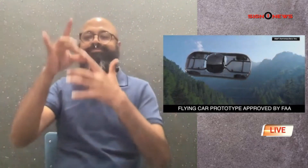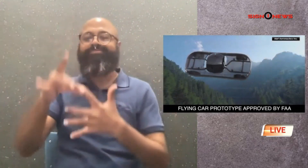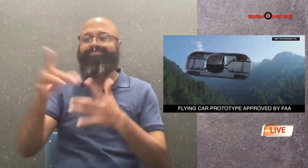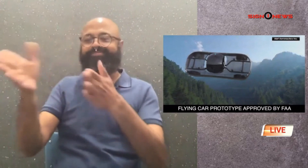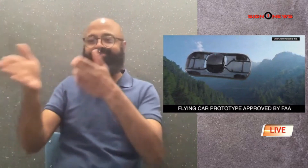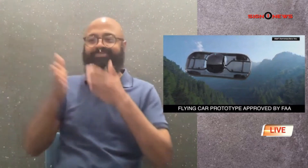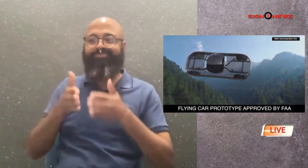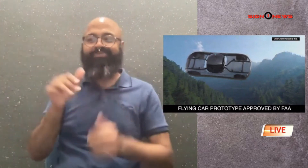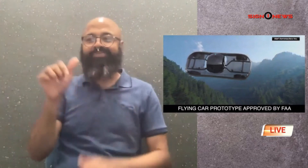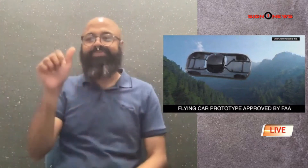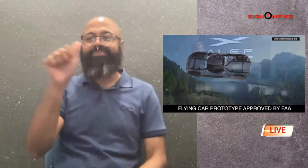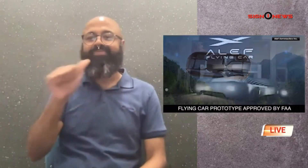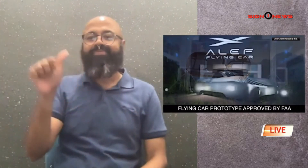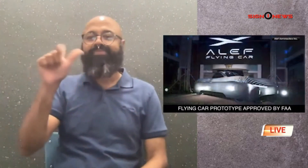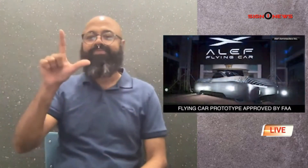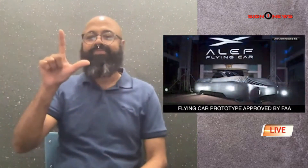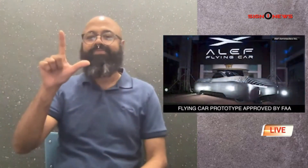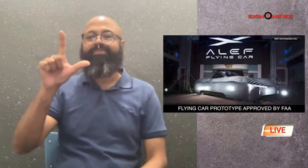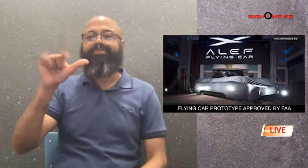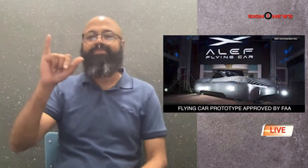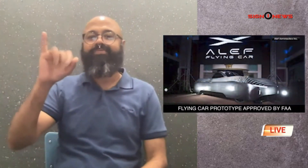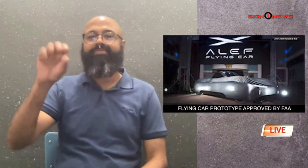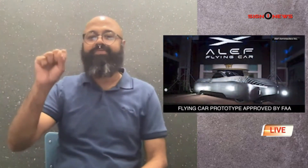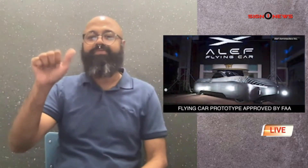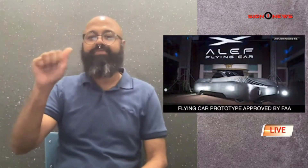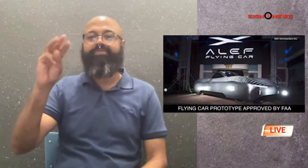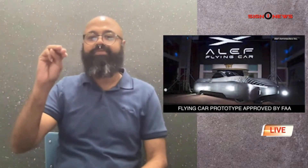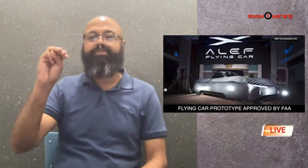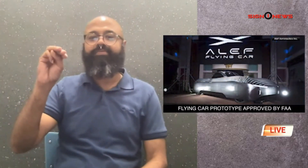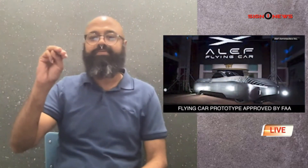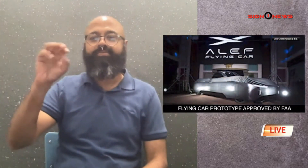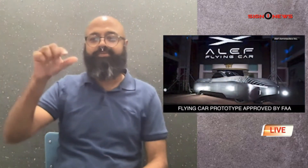at Lisa Squire. 35 71 posted